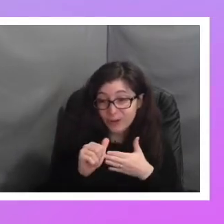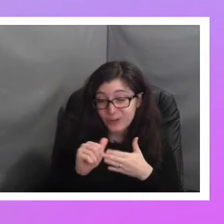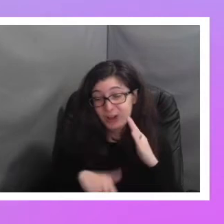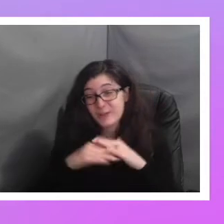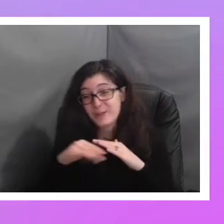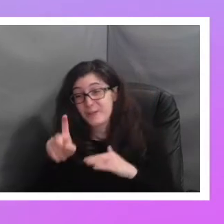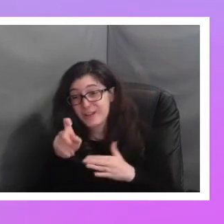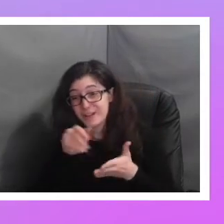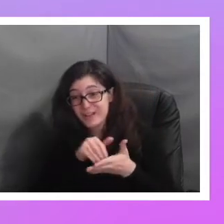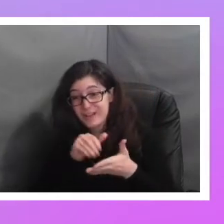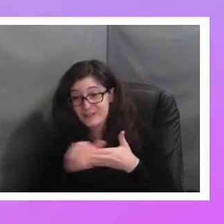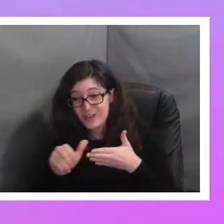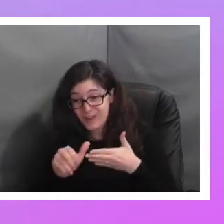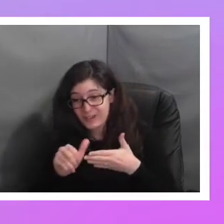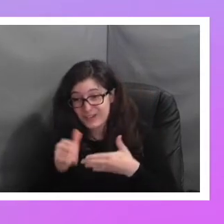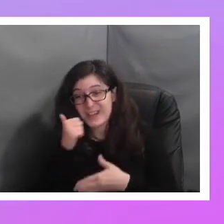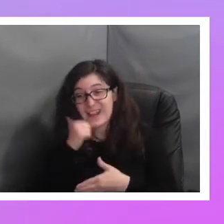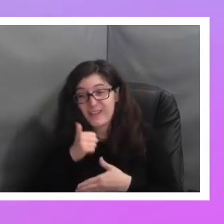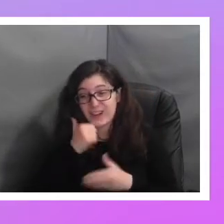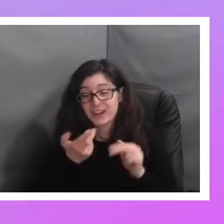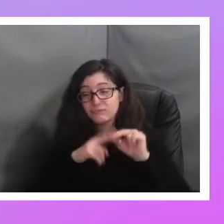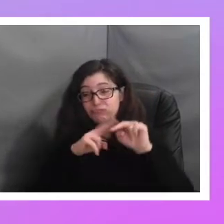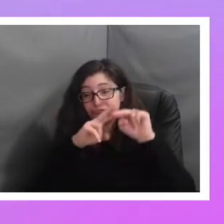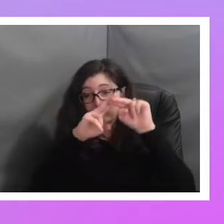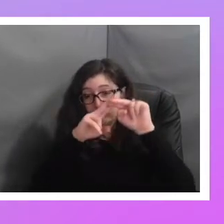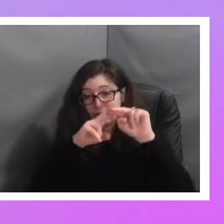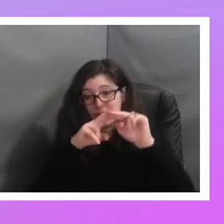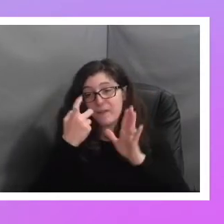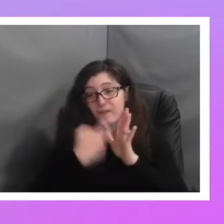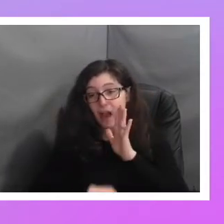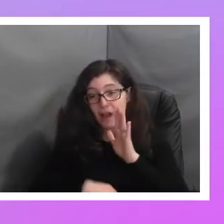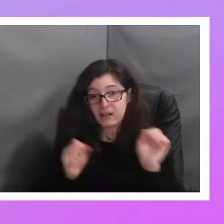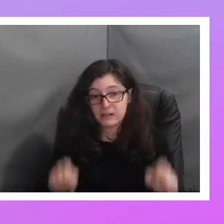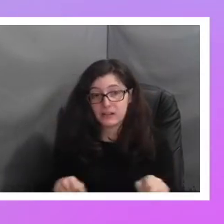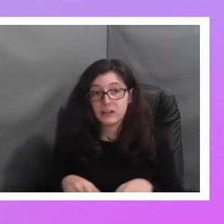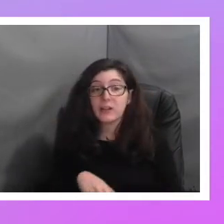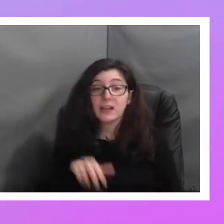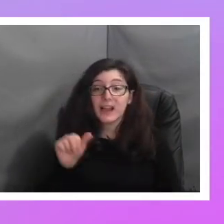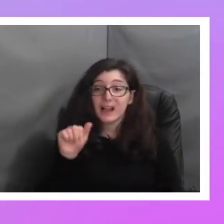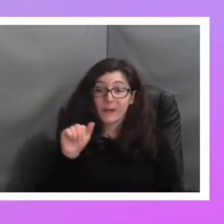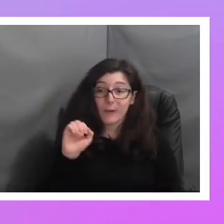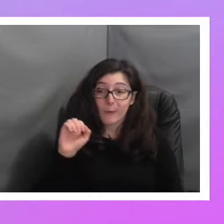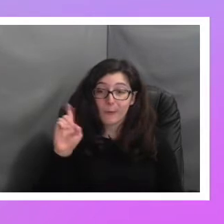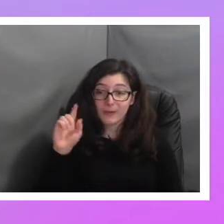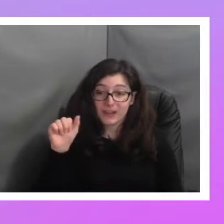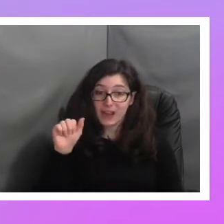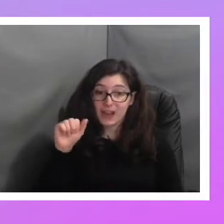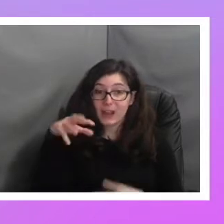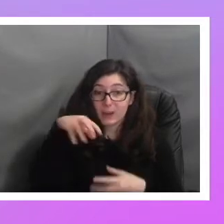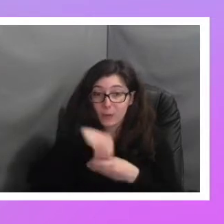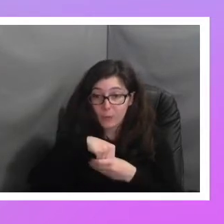But they have, the AODA has really incorporated the compliance is not a checklist model,